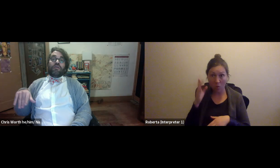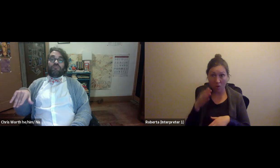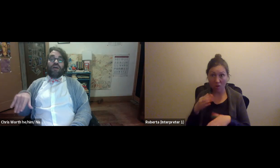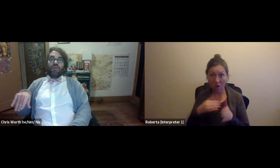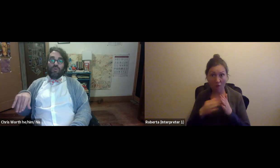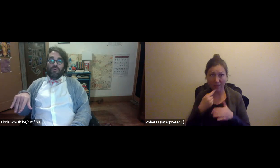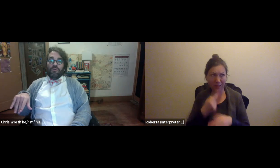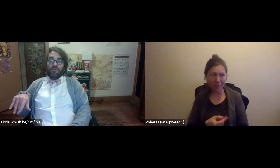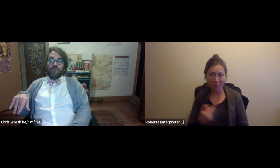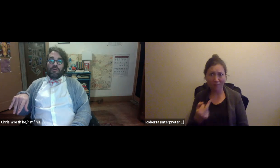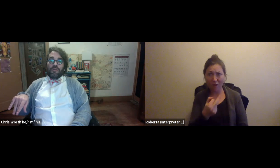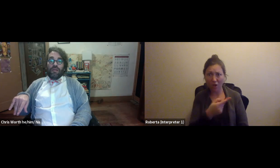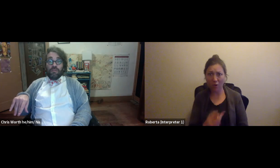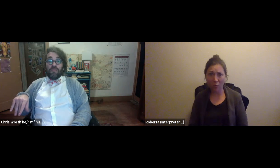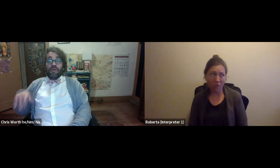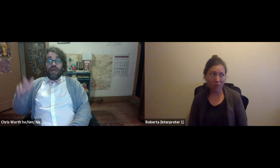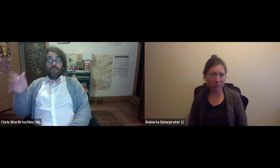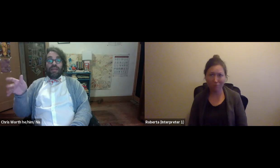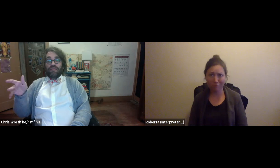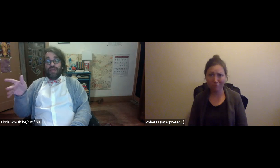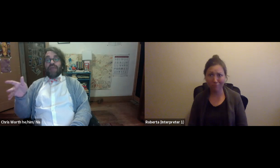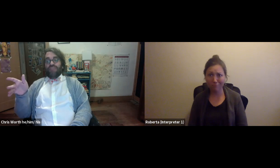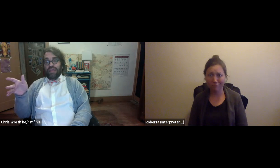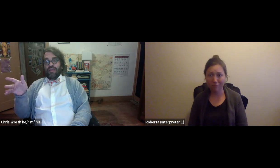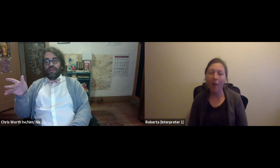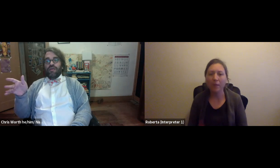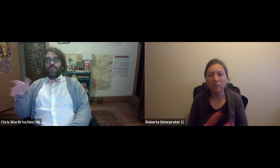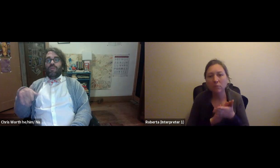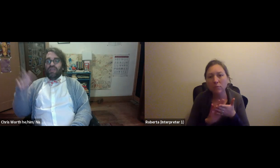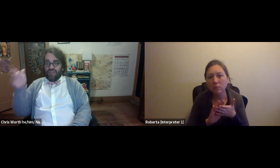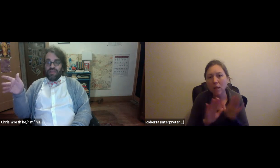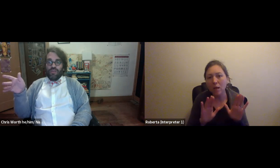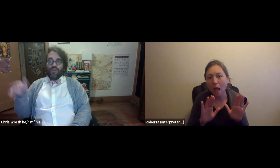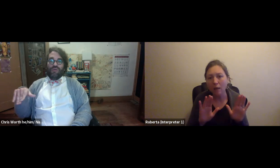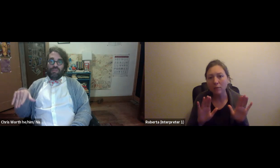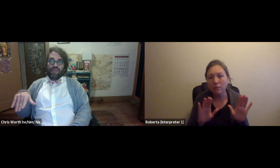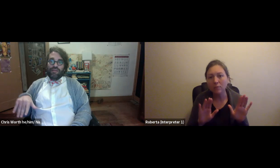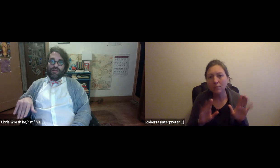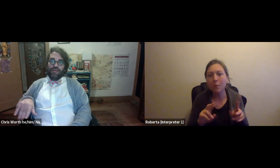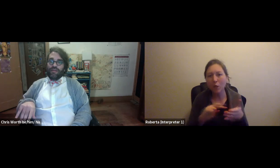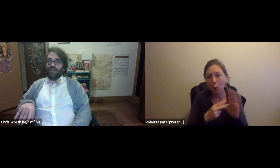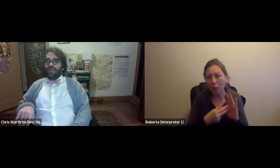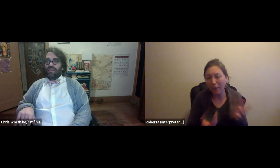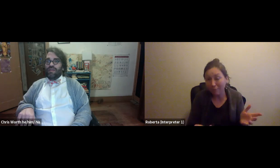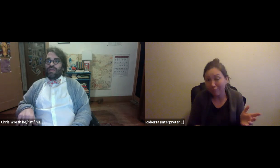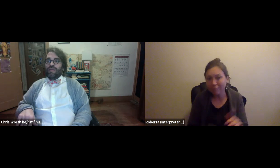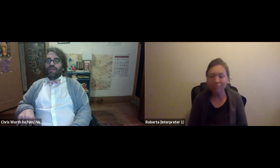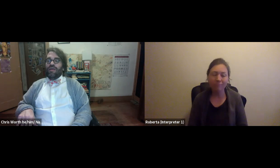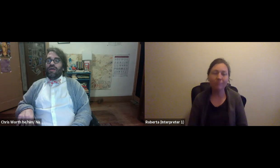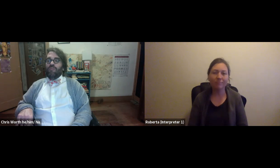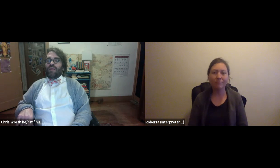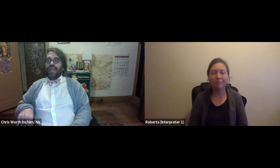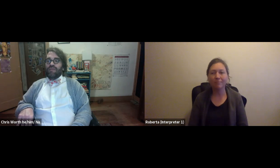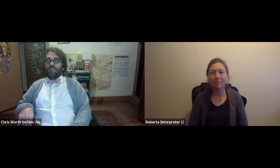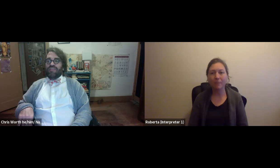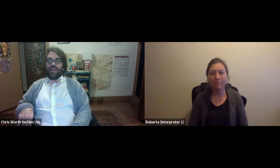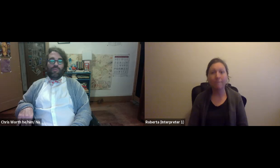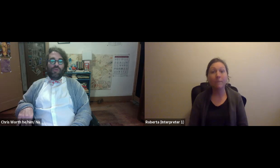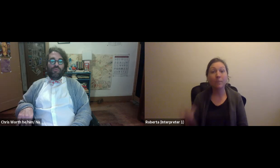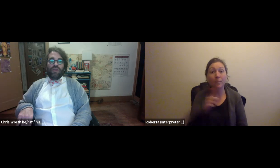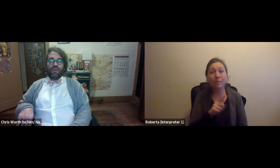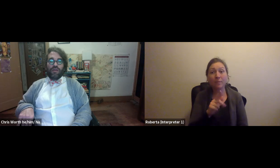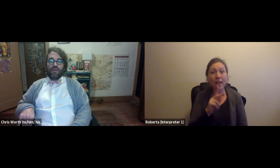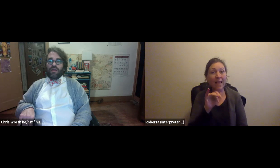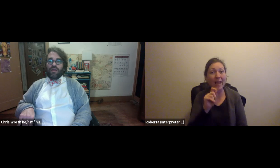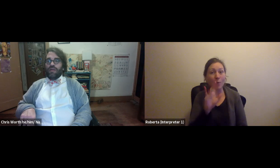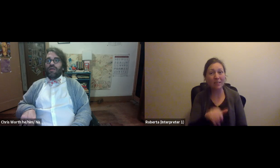"Fu-- you" nicely, I mean. Katie, was that inappropriate? >> KATIE No, I think you're just